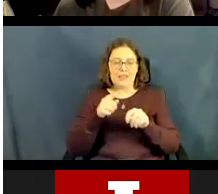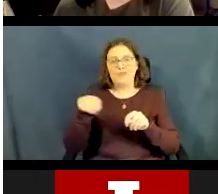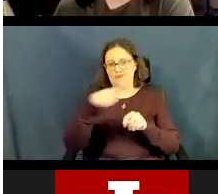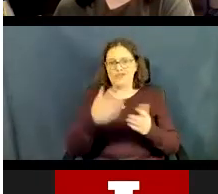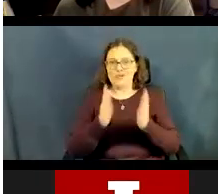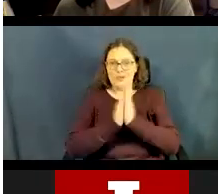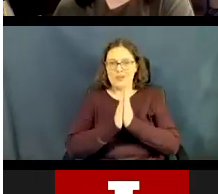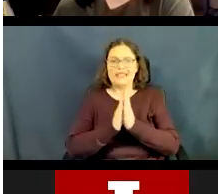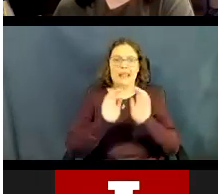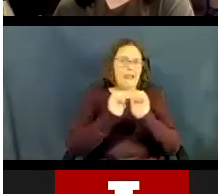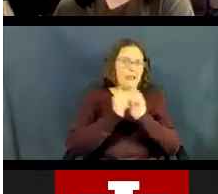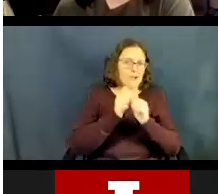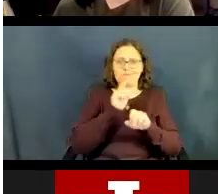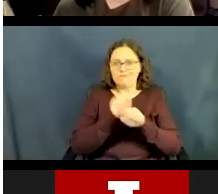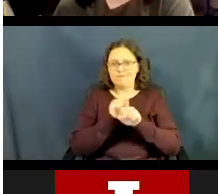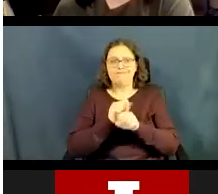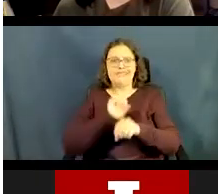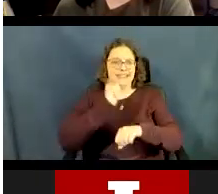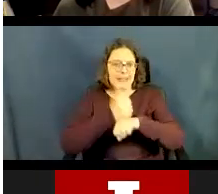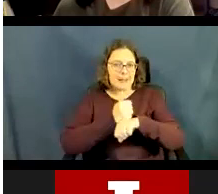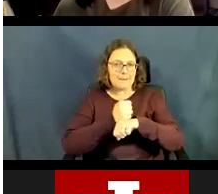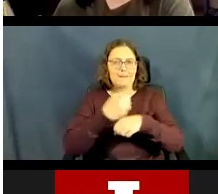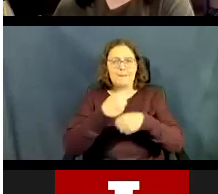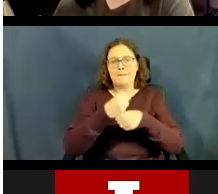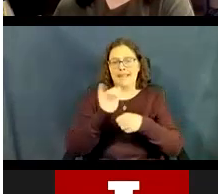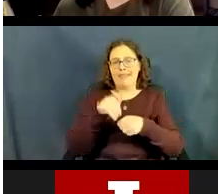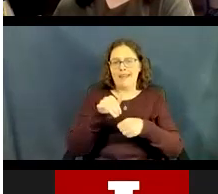and make these documents and portfolios in Google sites.